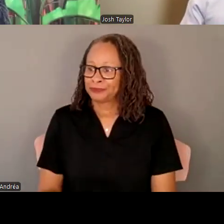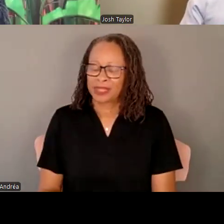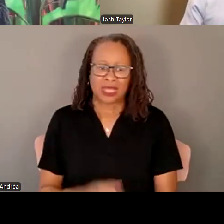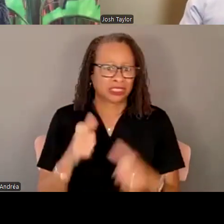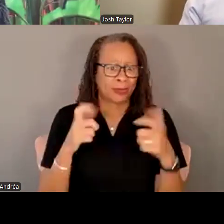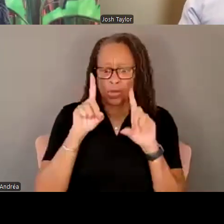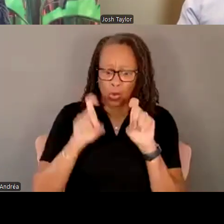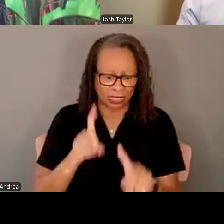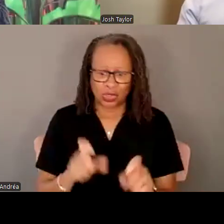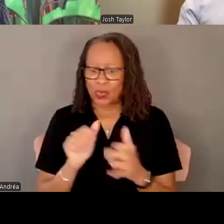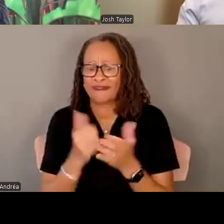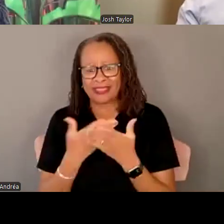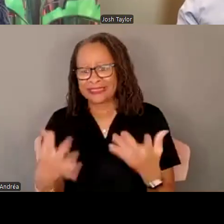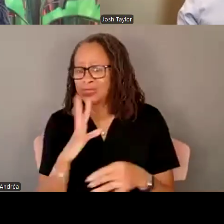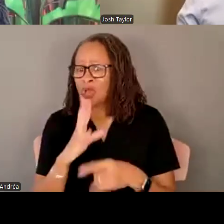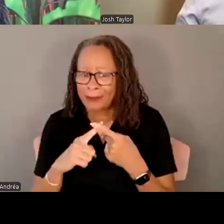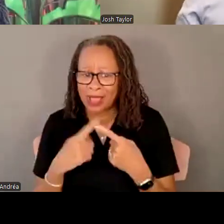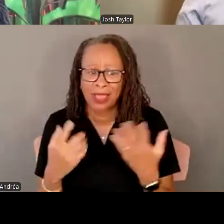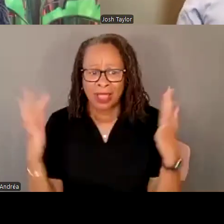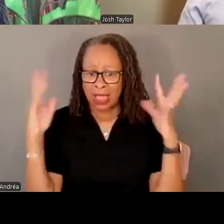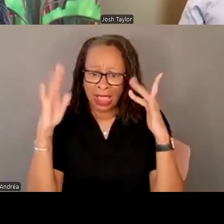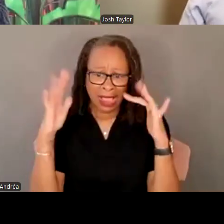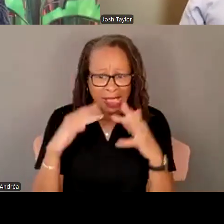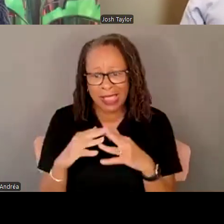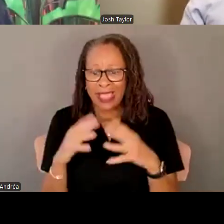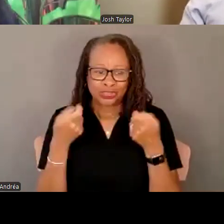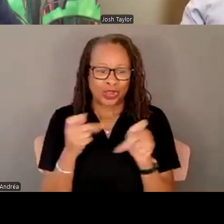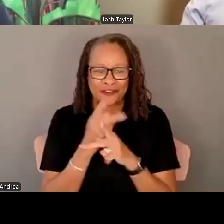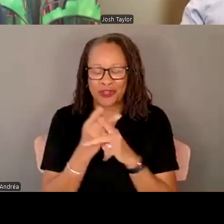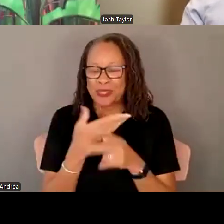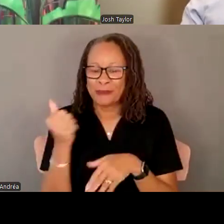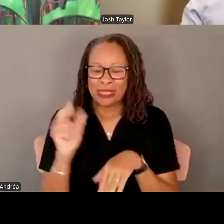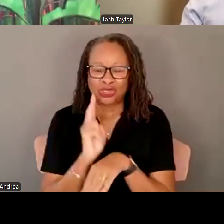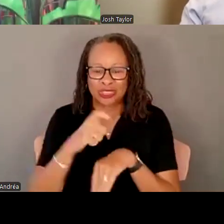We have things to talk about. I'm trying to figure out the best use of our time going forward.